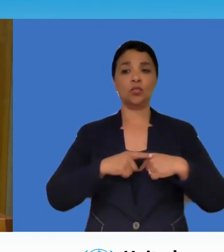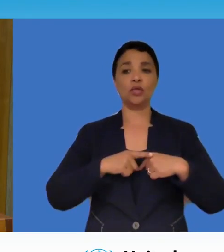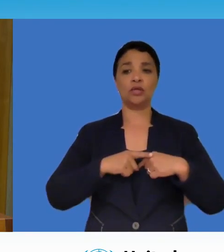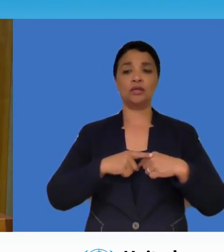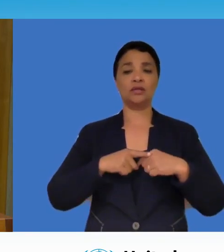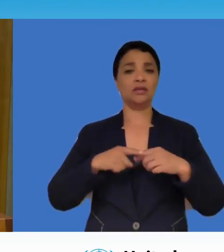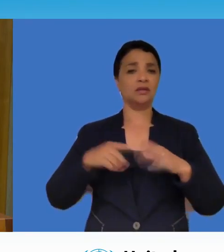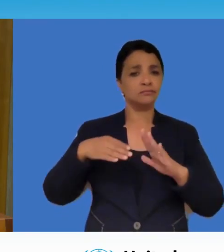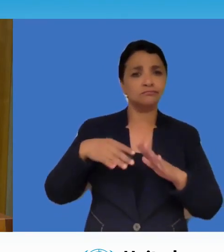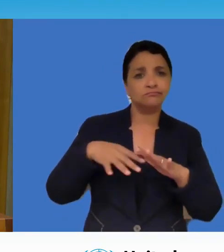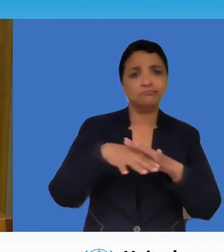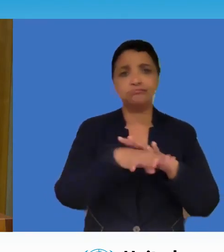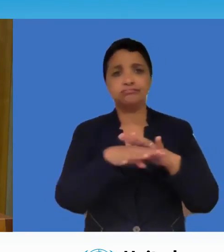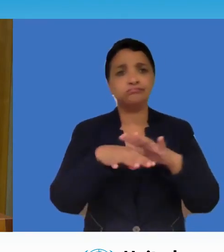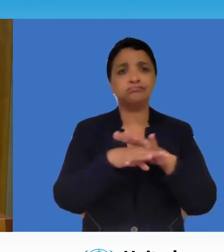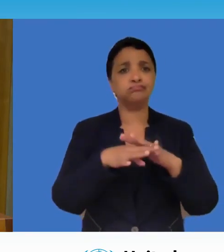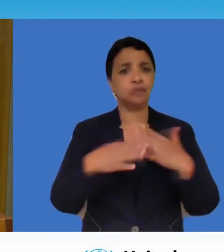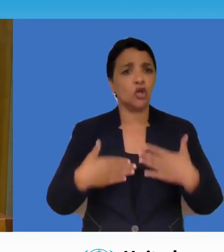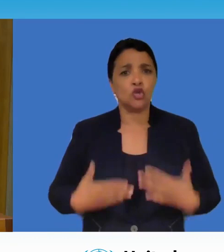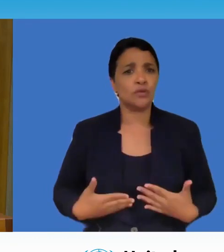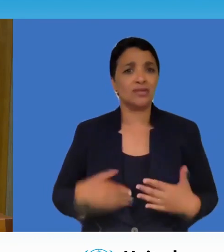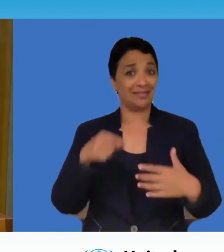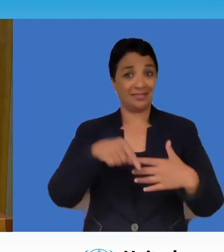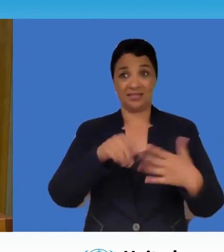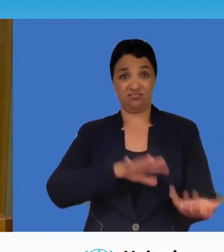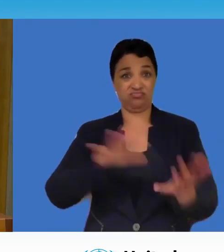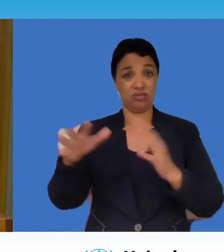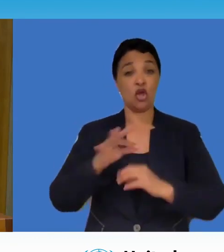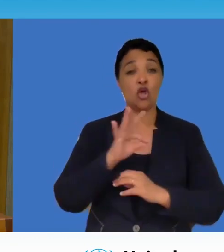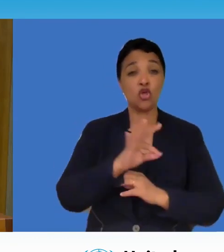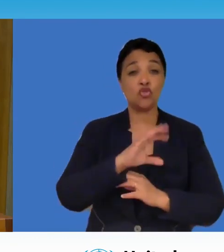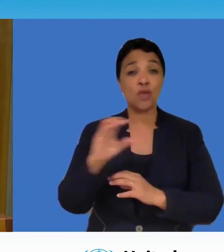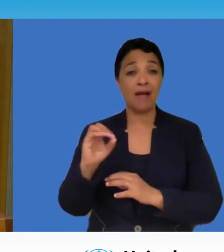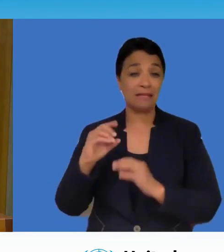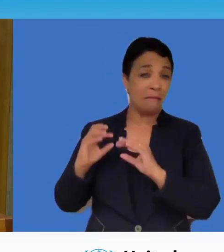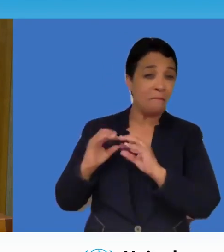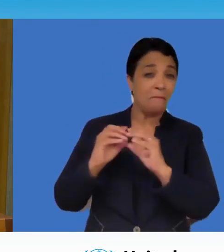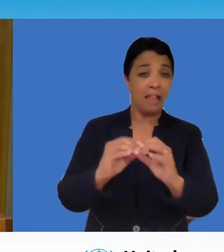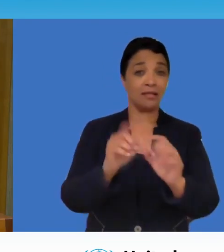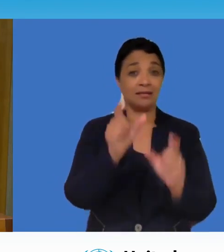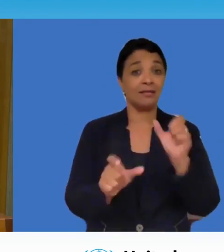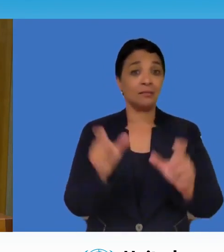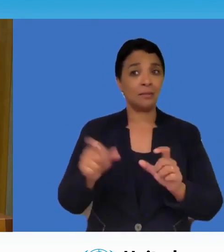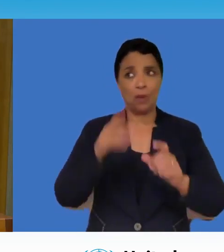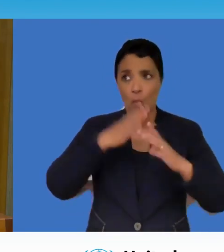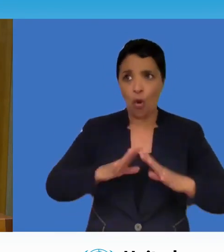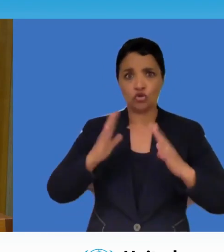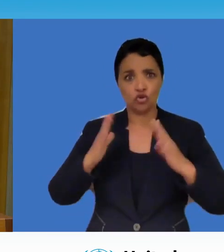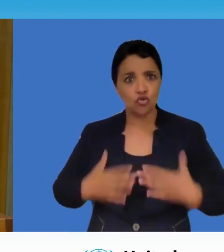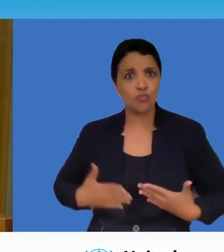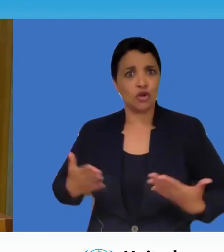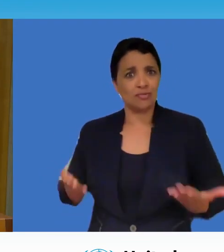humanitarian action remained alarming 300 million people worldwide need some form of humanitarian